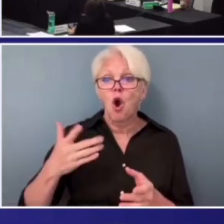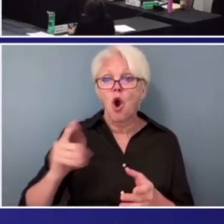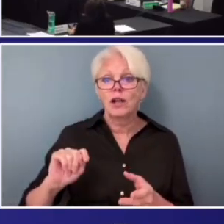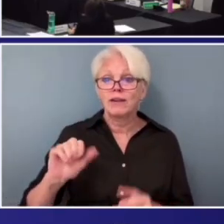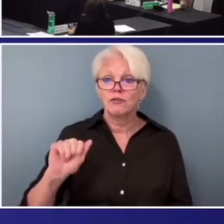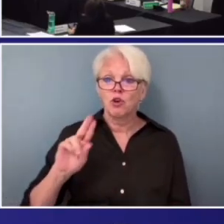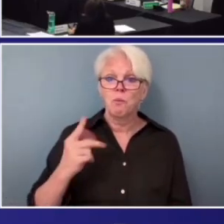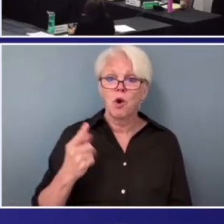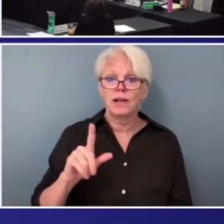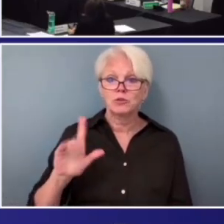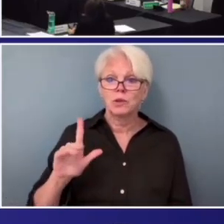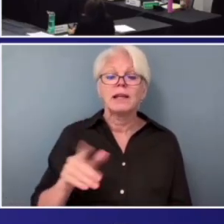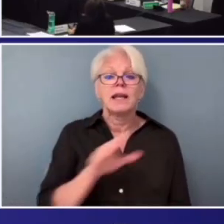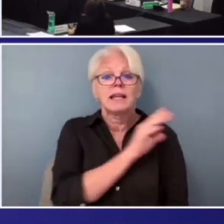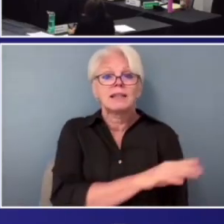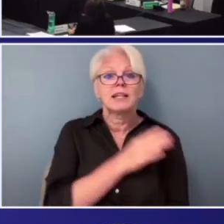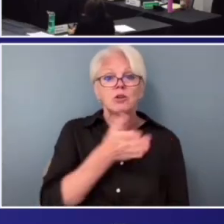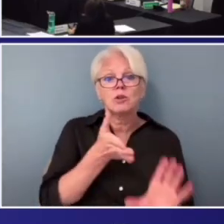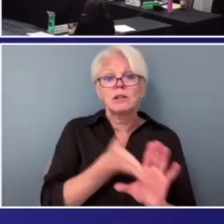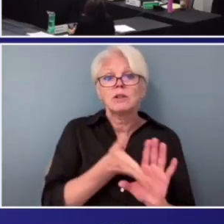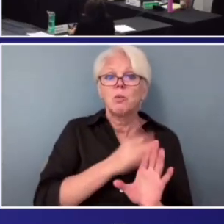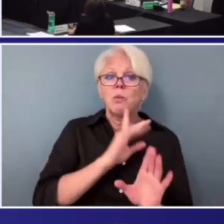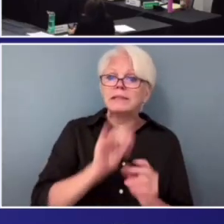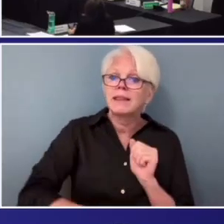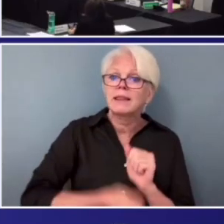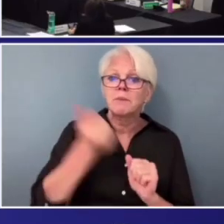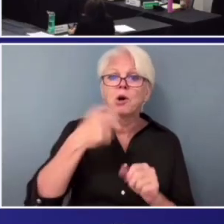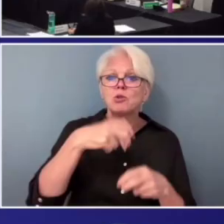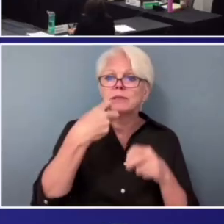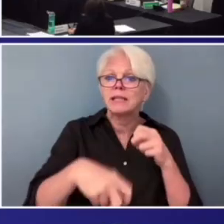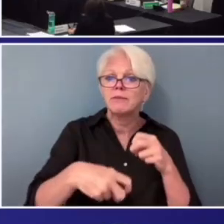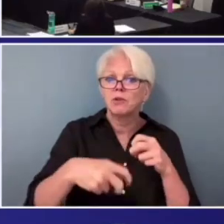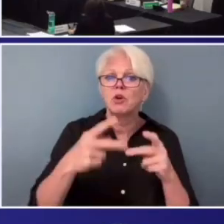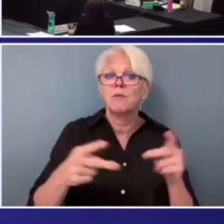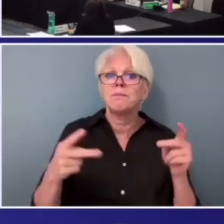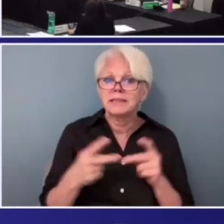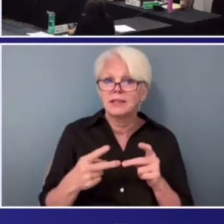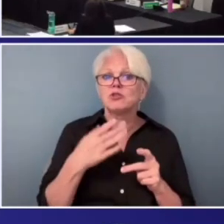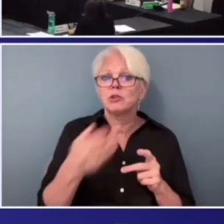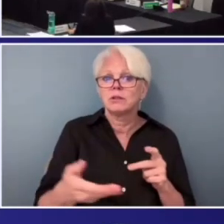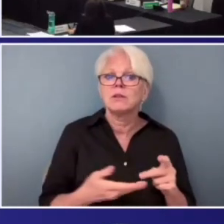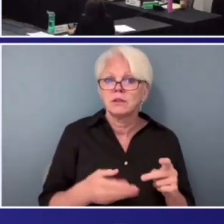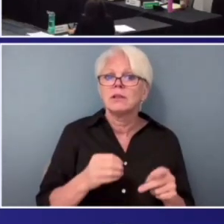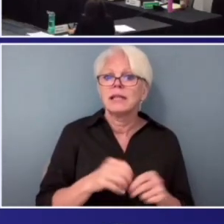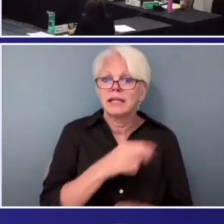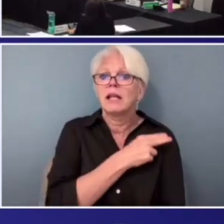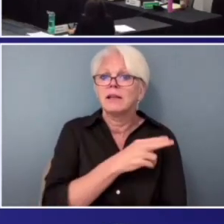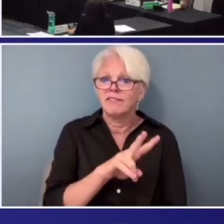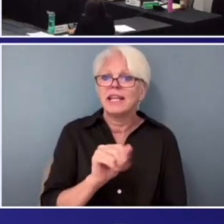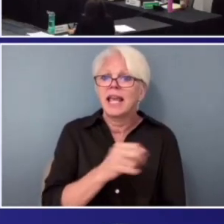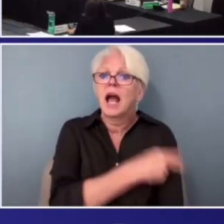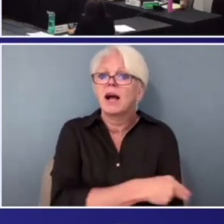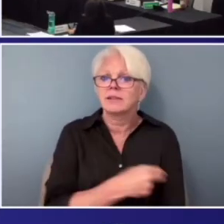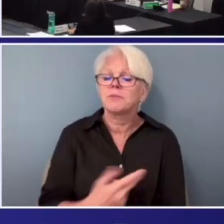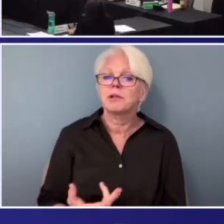clinical psychology was the most difficult position to fill in VA hospitals. As someone with a dad that committed